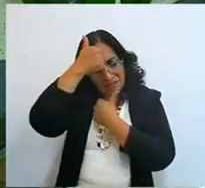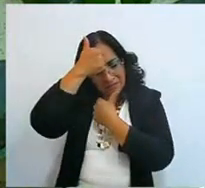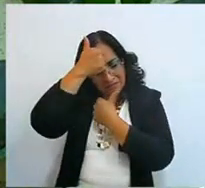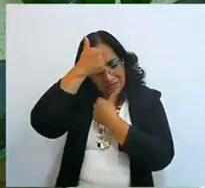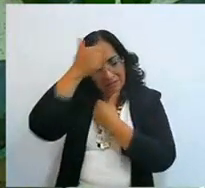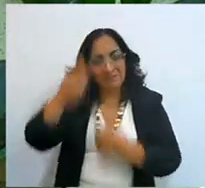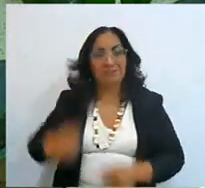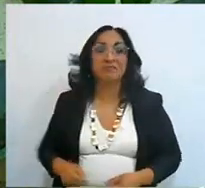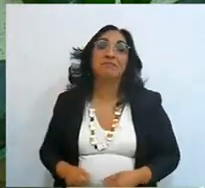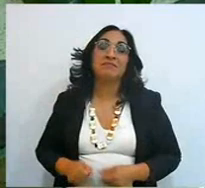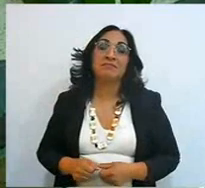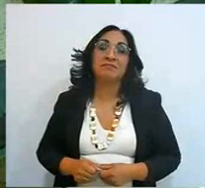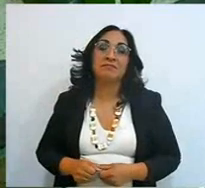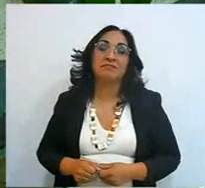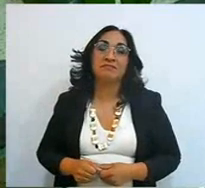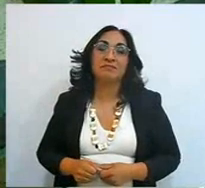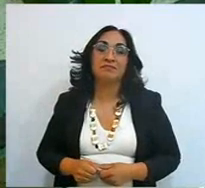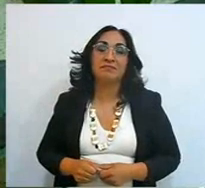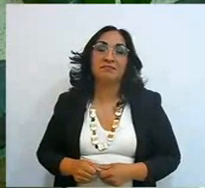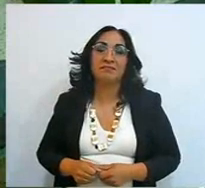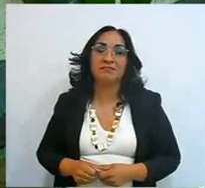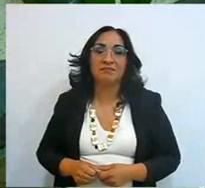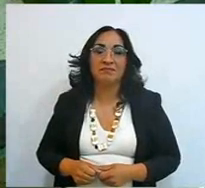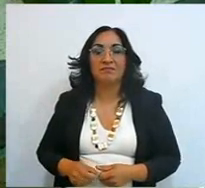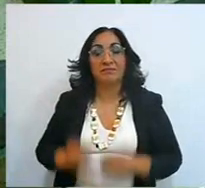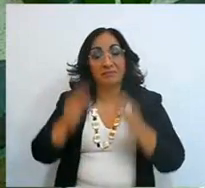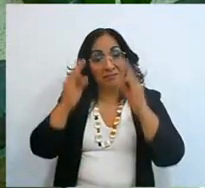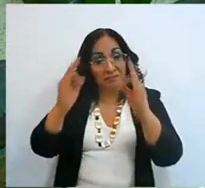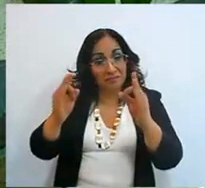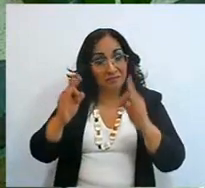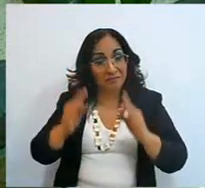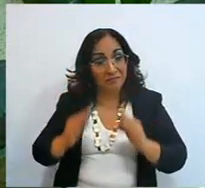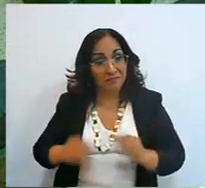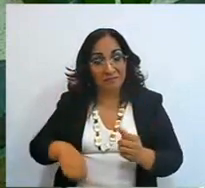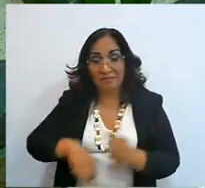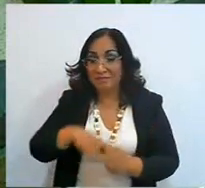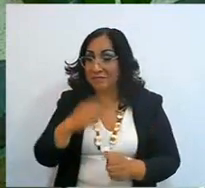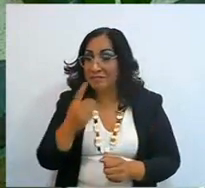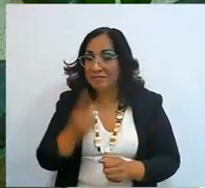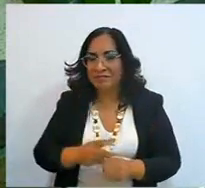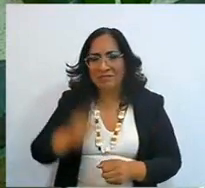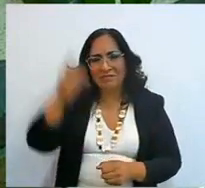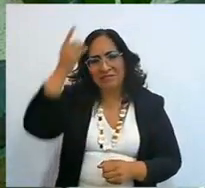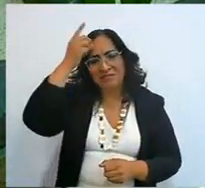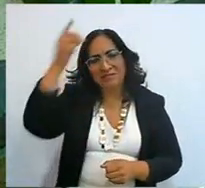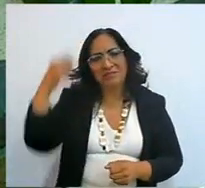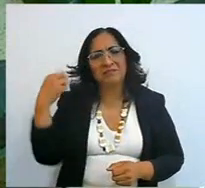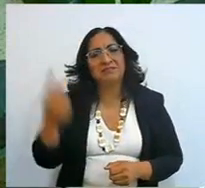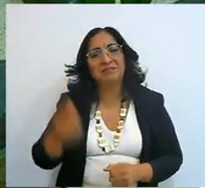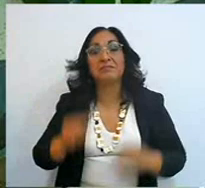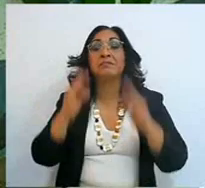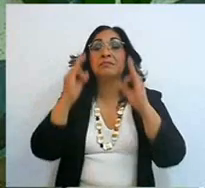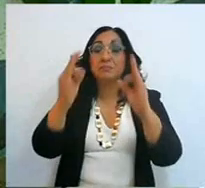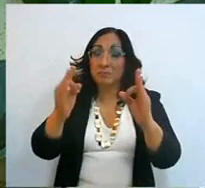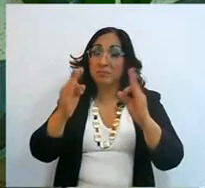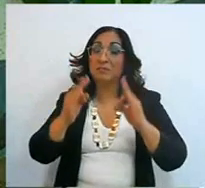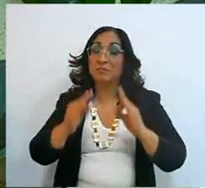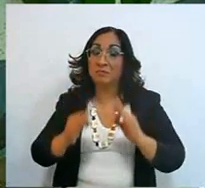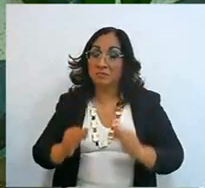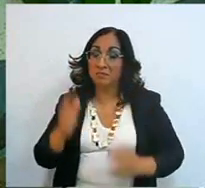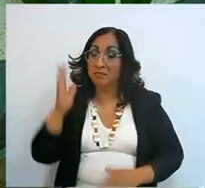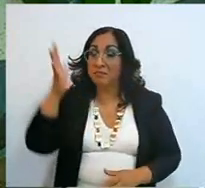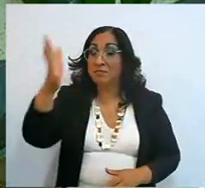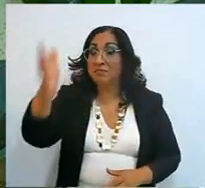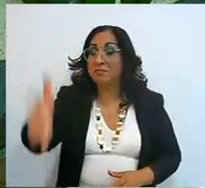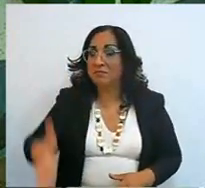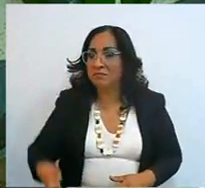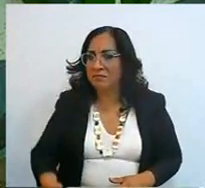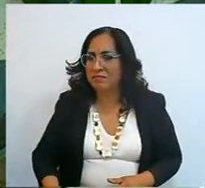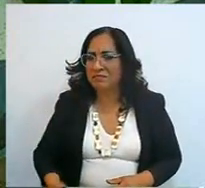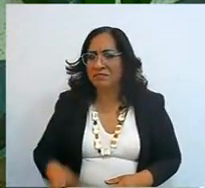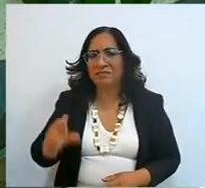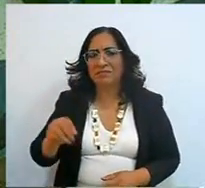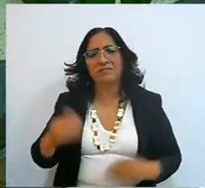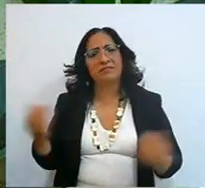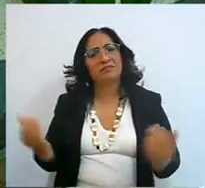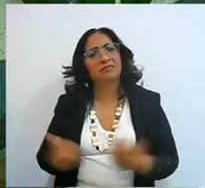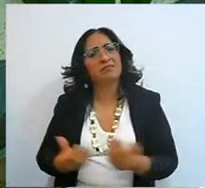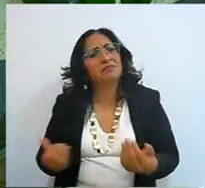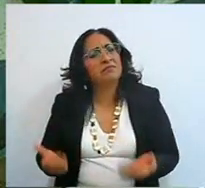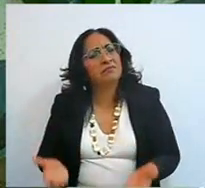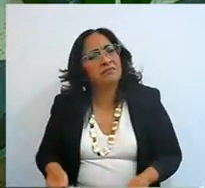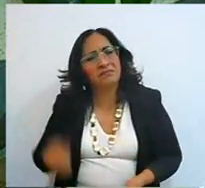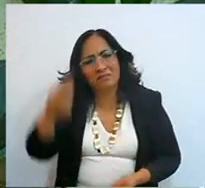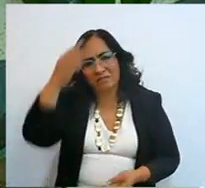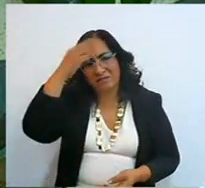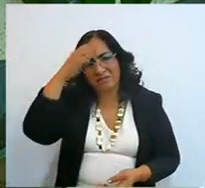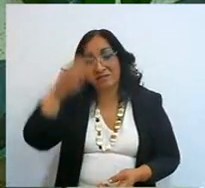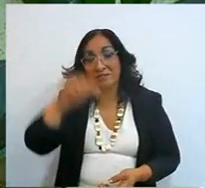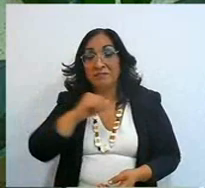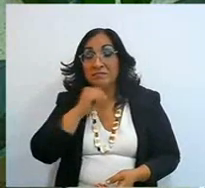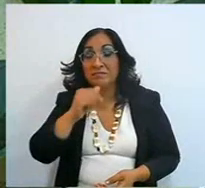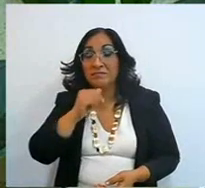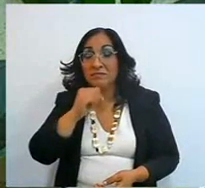God's plan was perfect, is perfect and will be perfect, he did it so that no one would get lost,